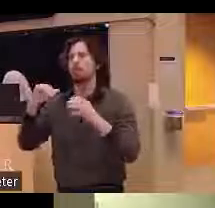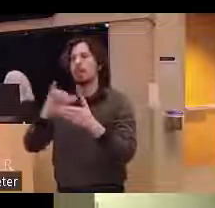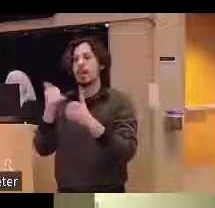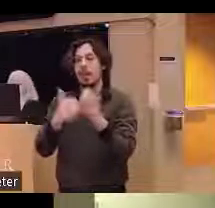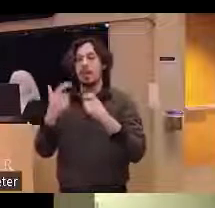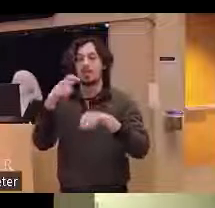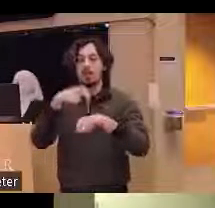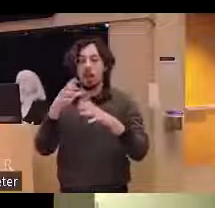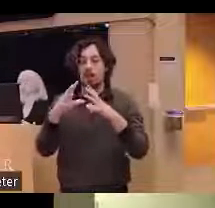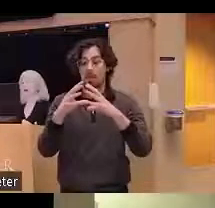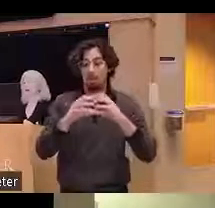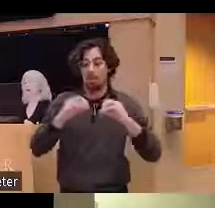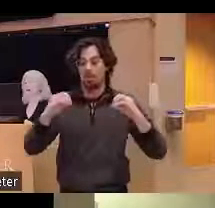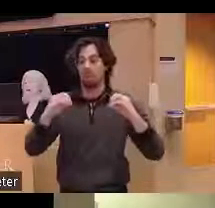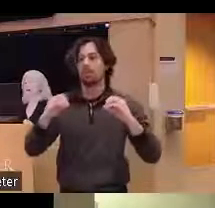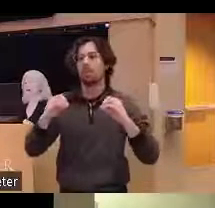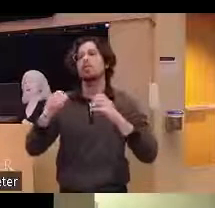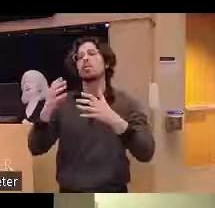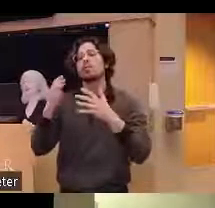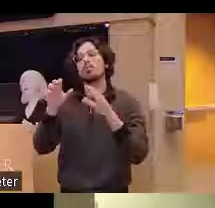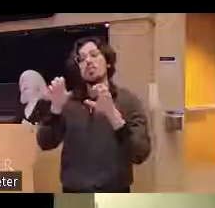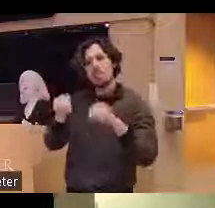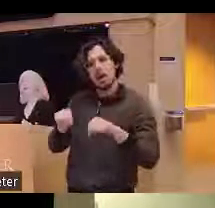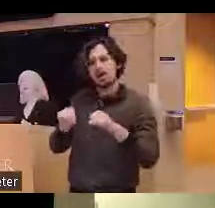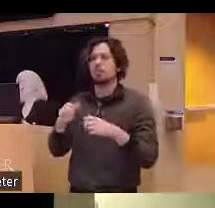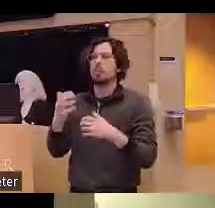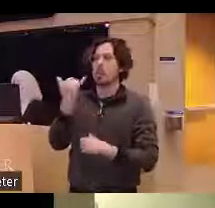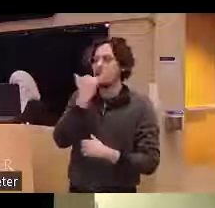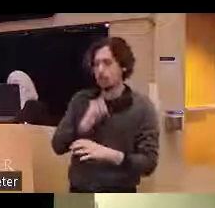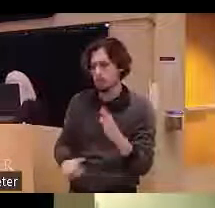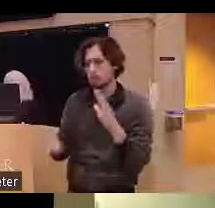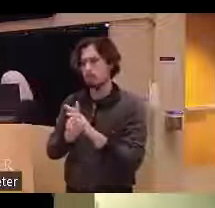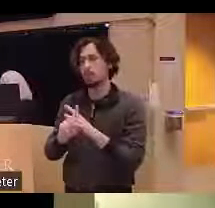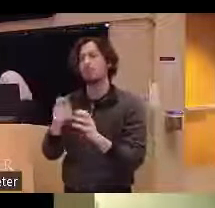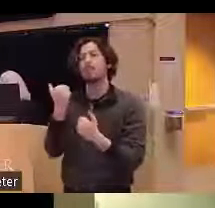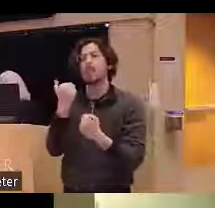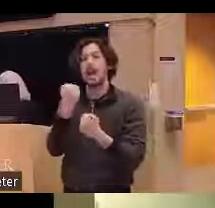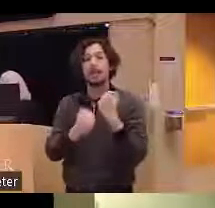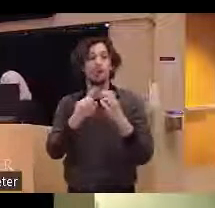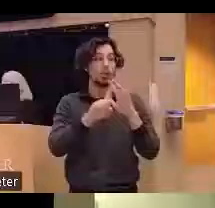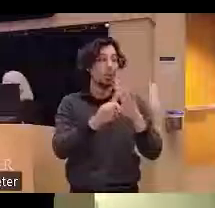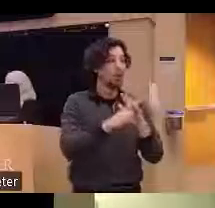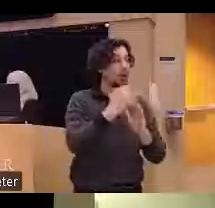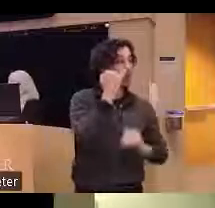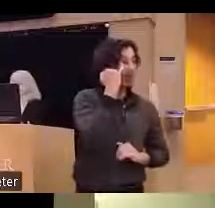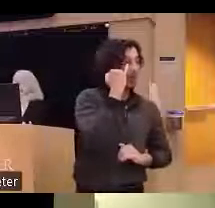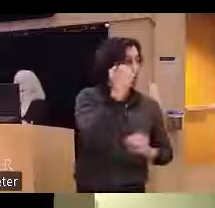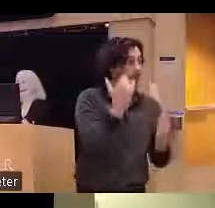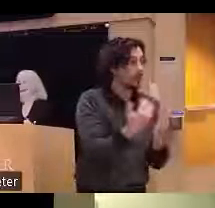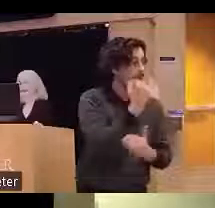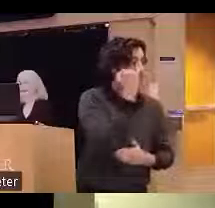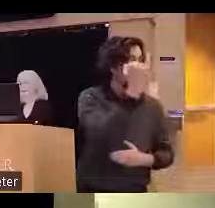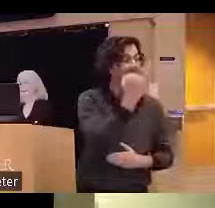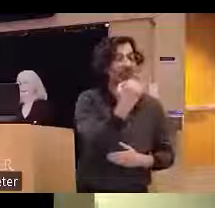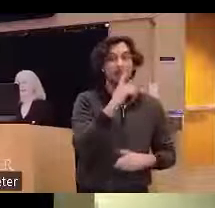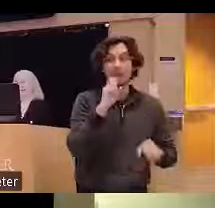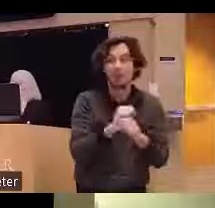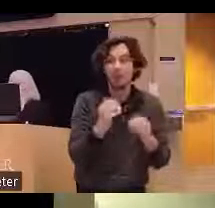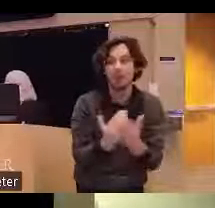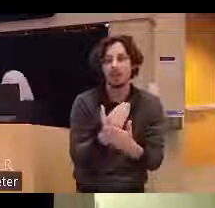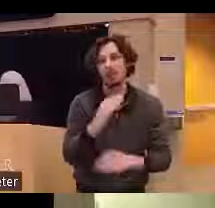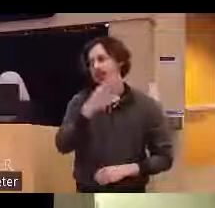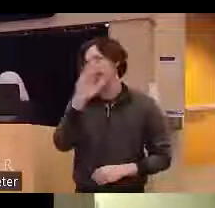of one type or another every original idea is not original um I found this information on paracelis